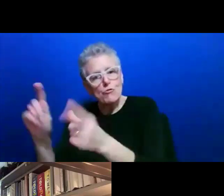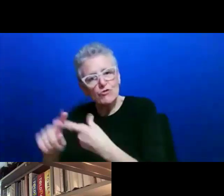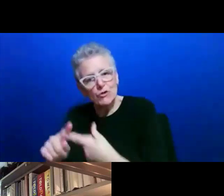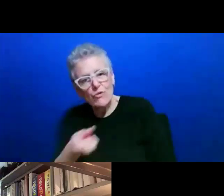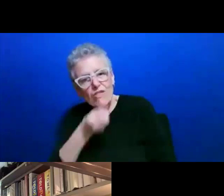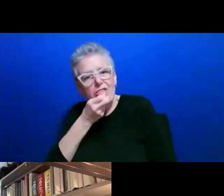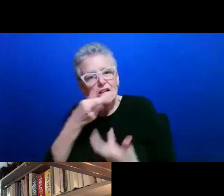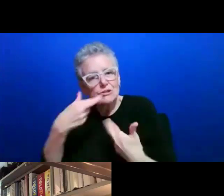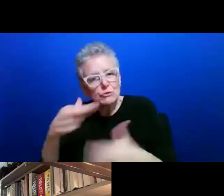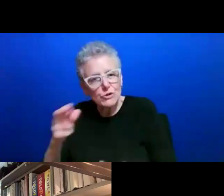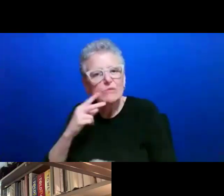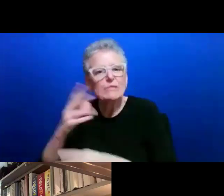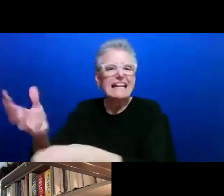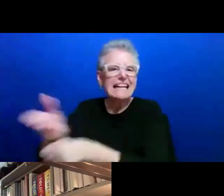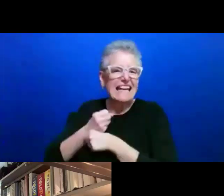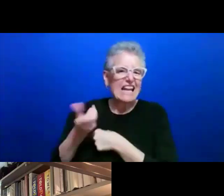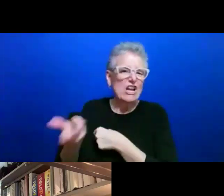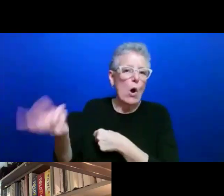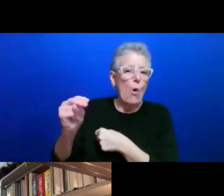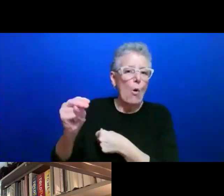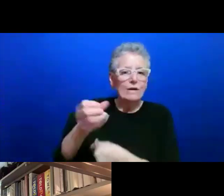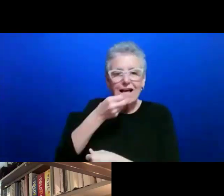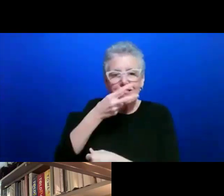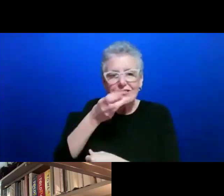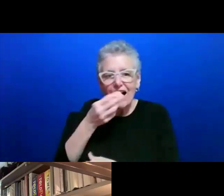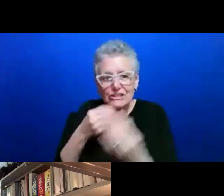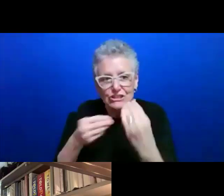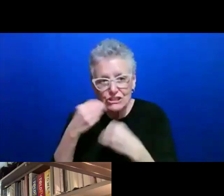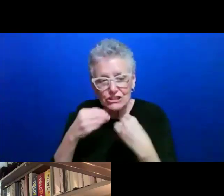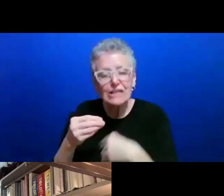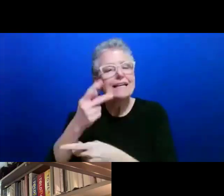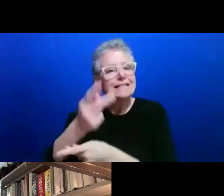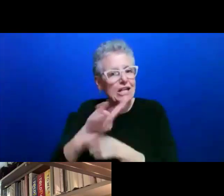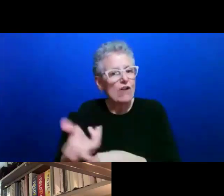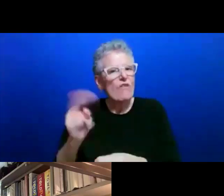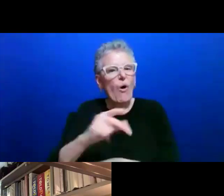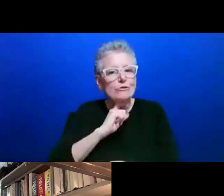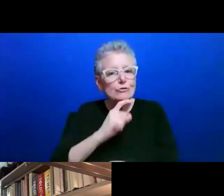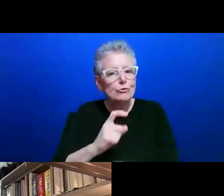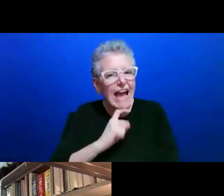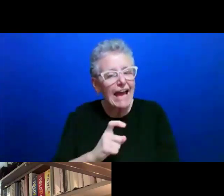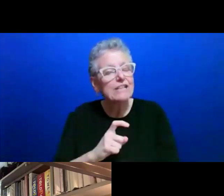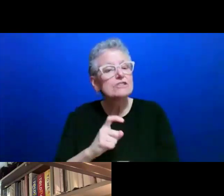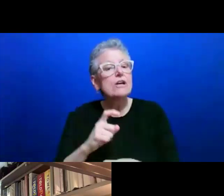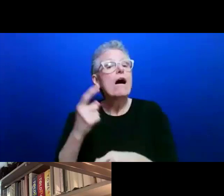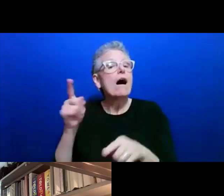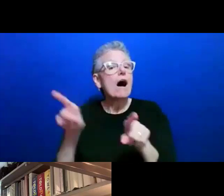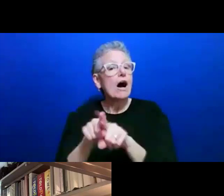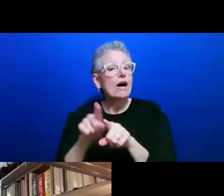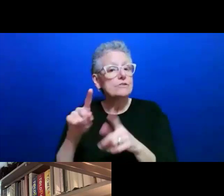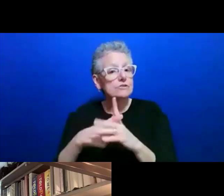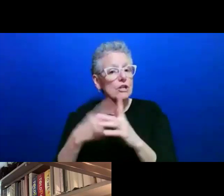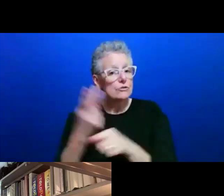taking care of her trash on her own, but then also is starting to use that AAC device,